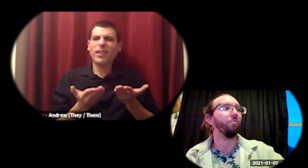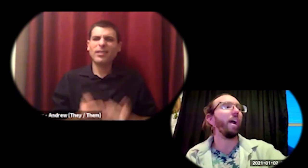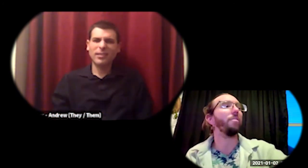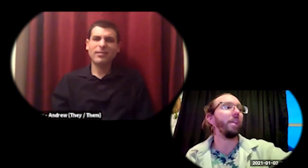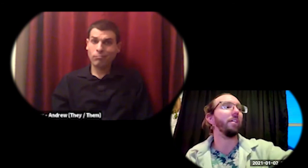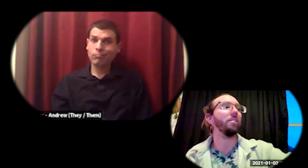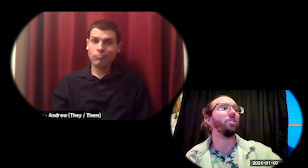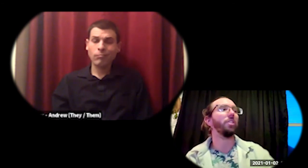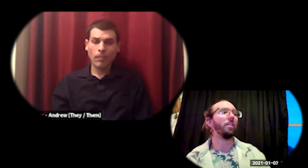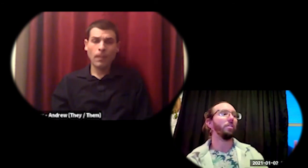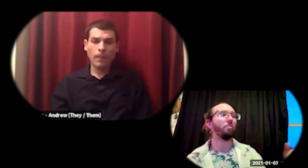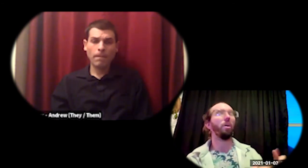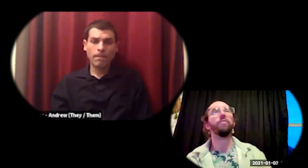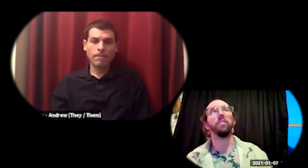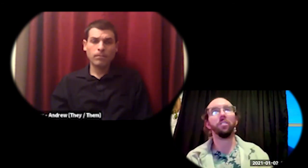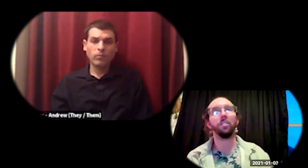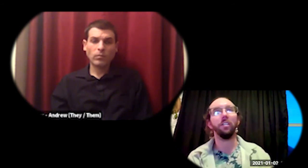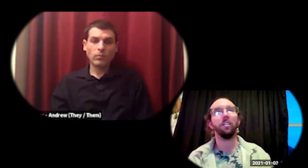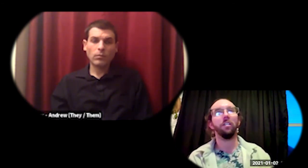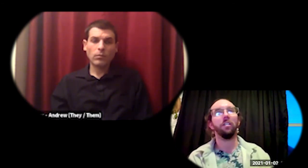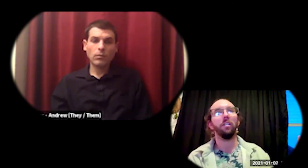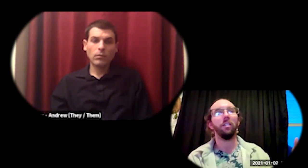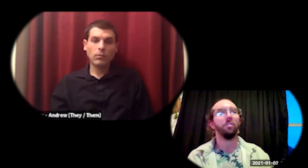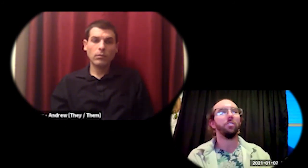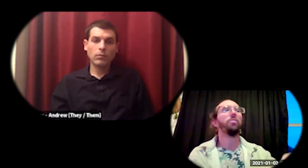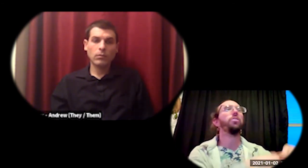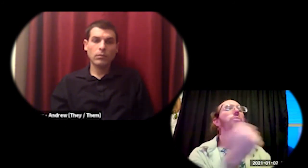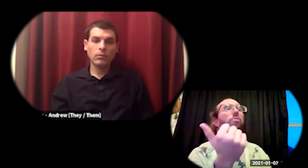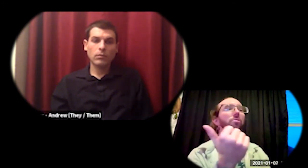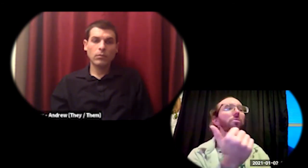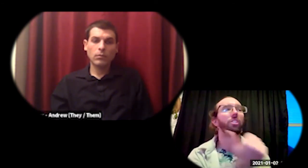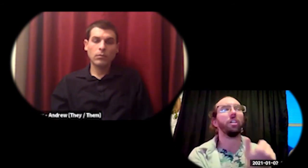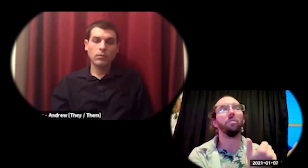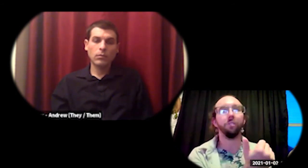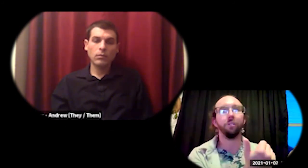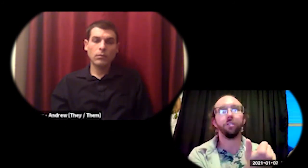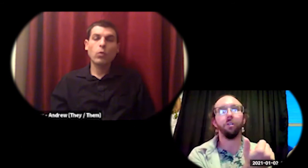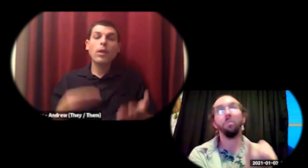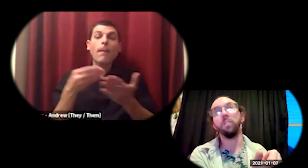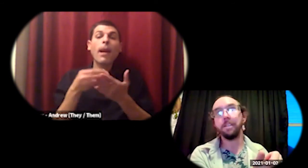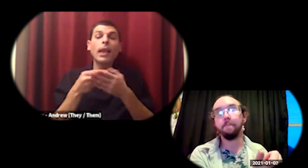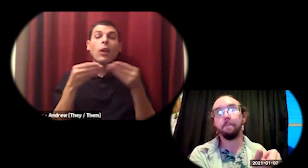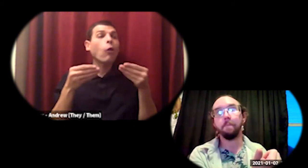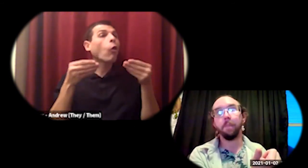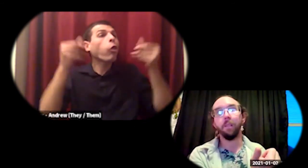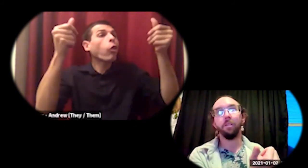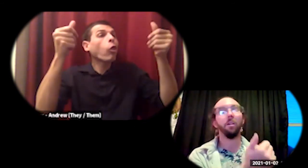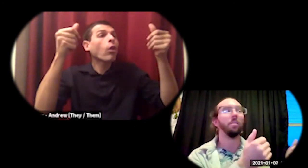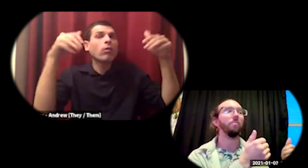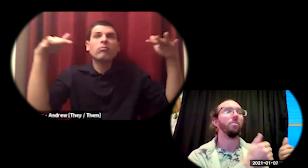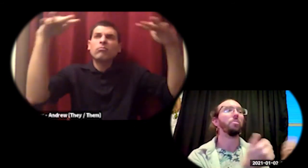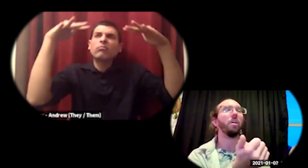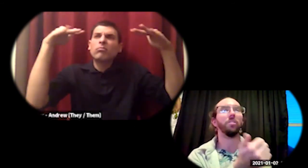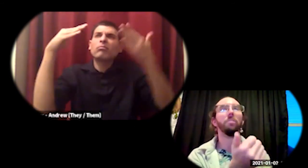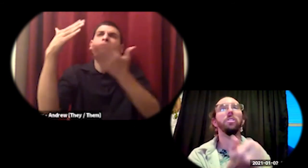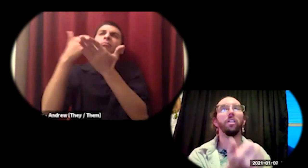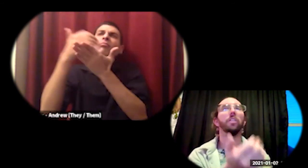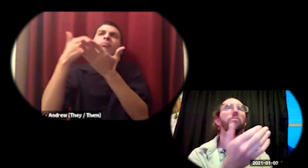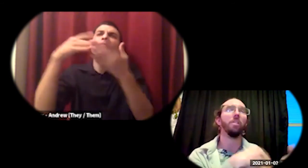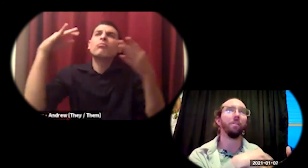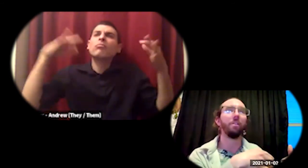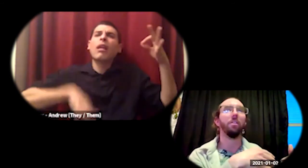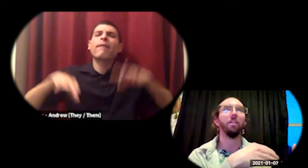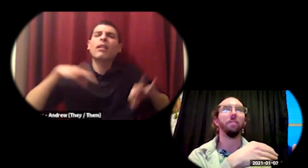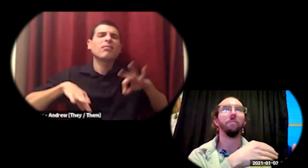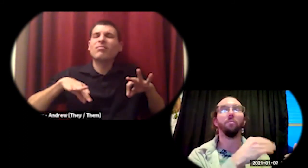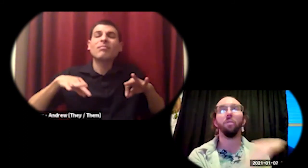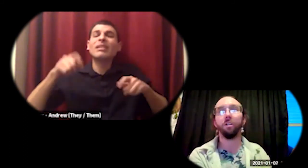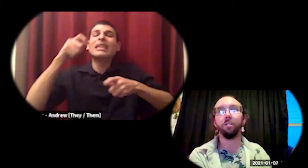rather than sending the profits to shareholders only those profits could be shared with workers